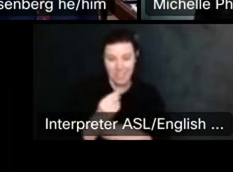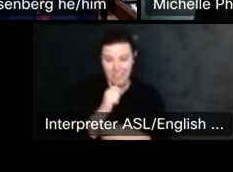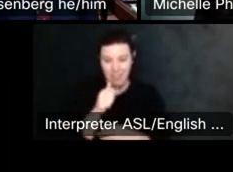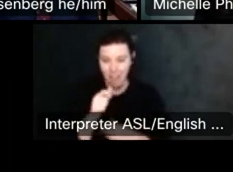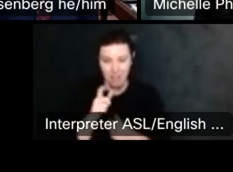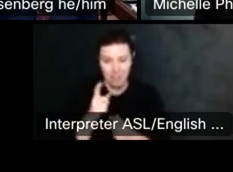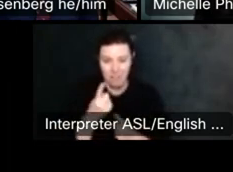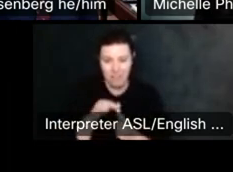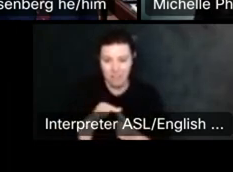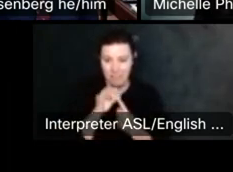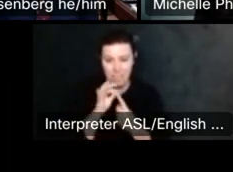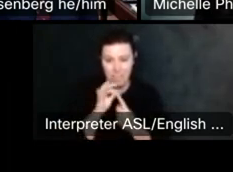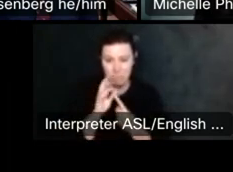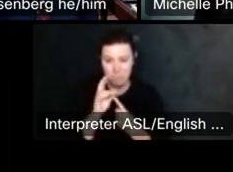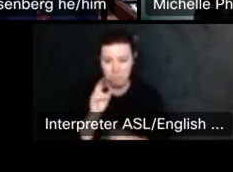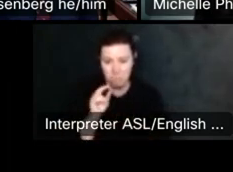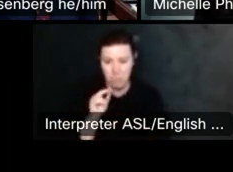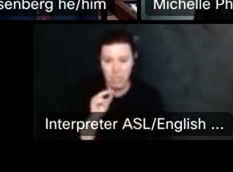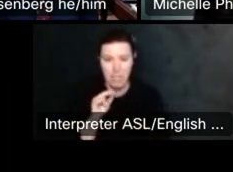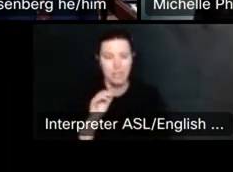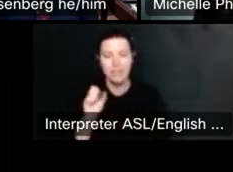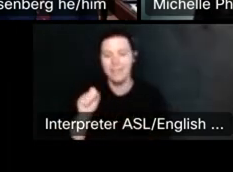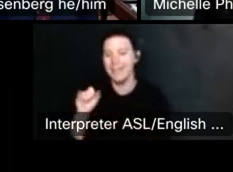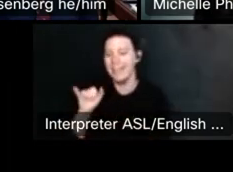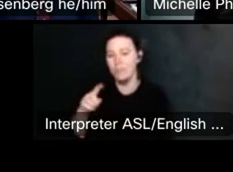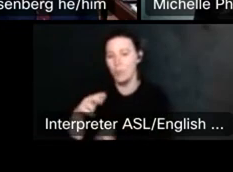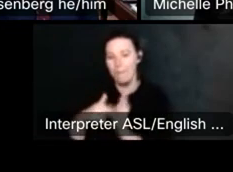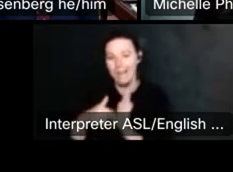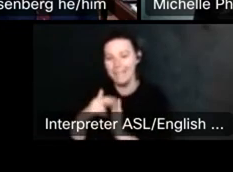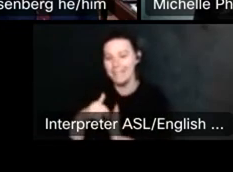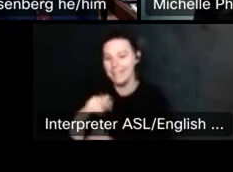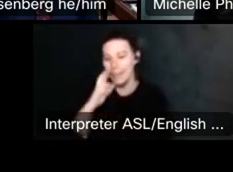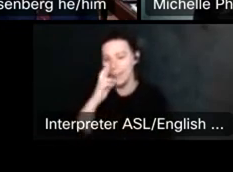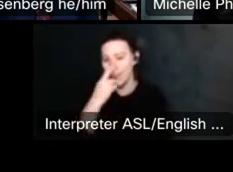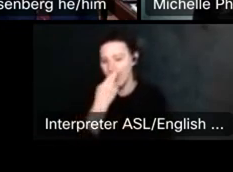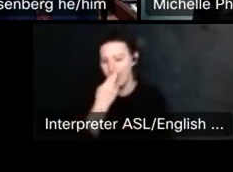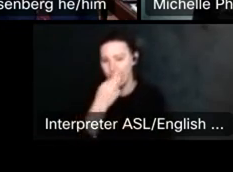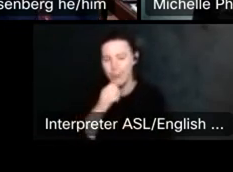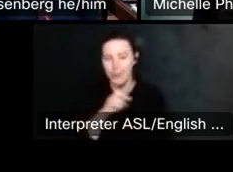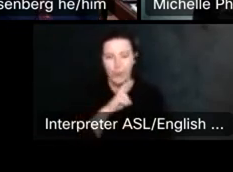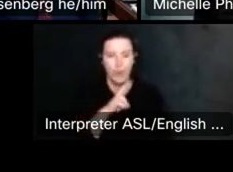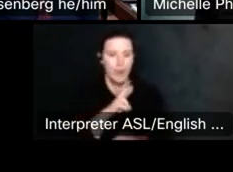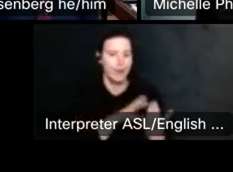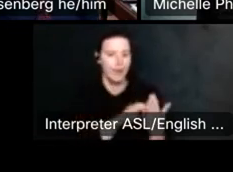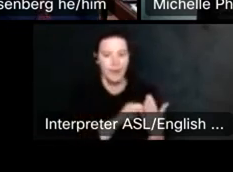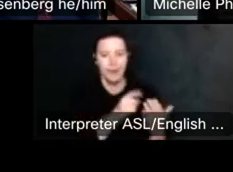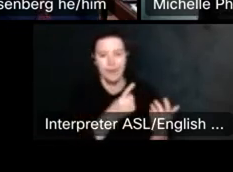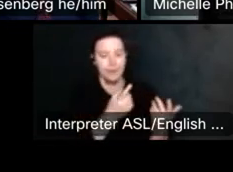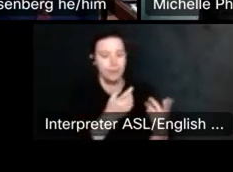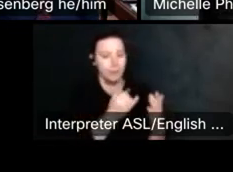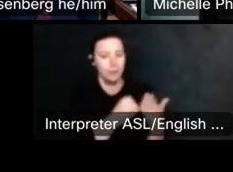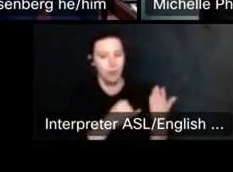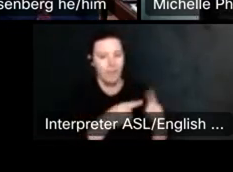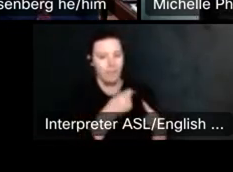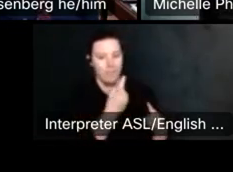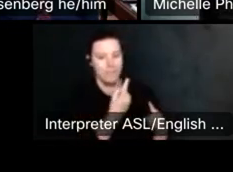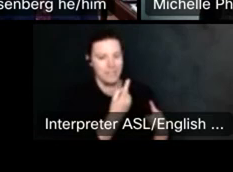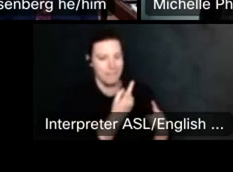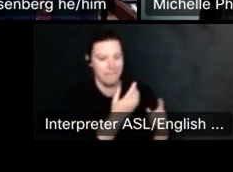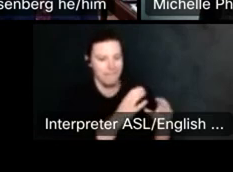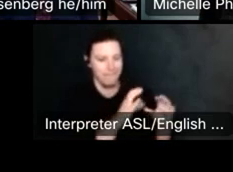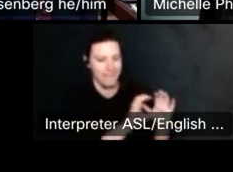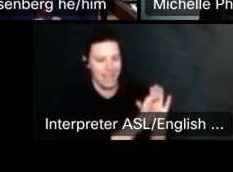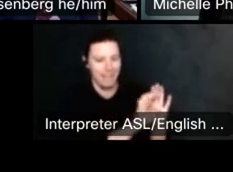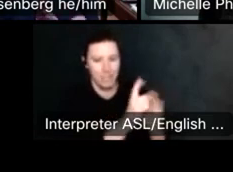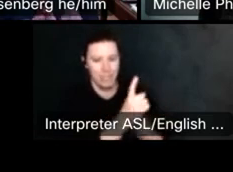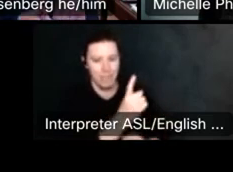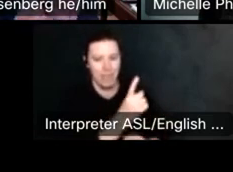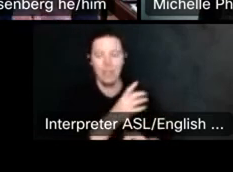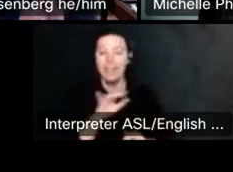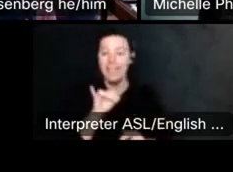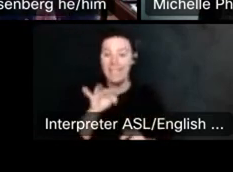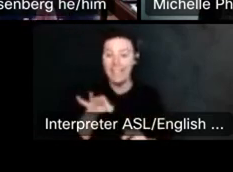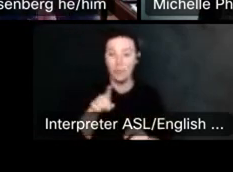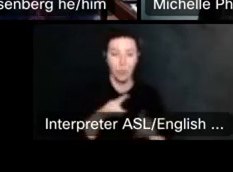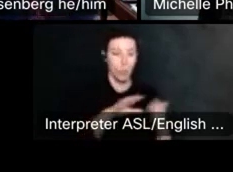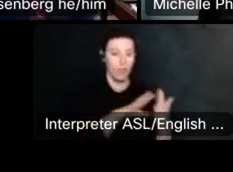If you're if you're painting roses or, you know, drawing from, unless as Michelle says, you're actually imitating a specific layout. Or the belief is exactly a certain way.